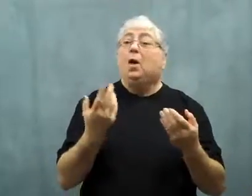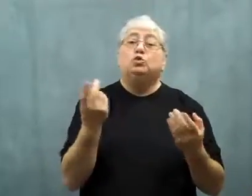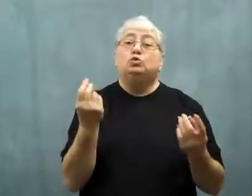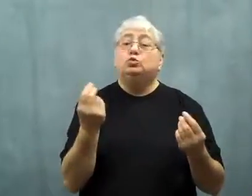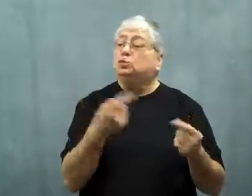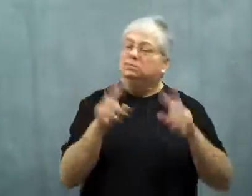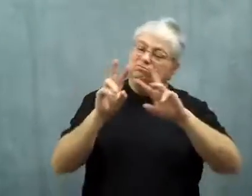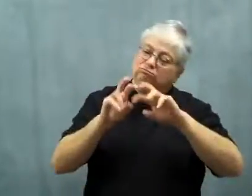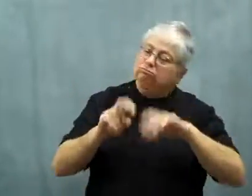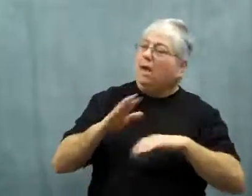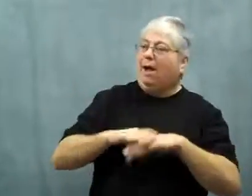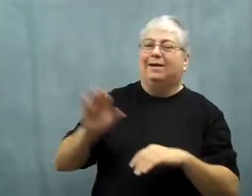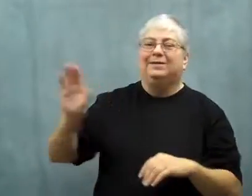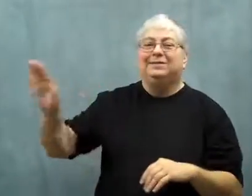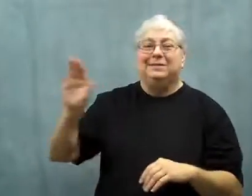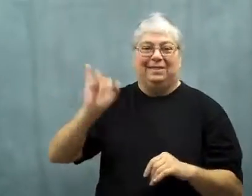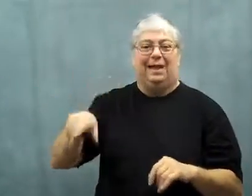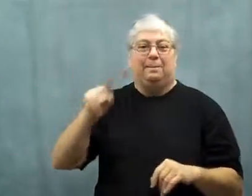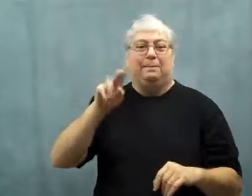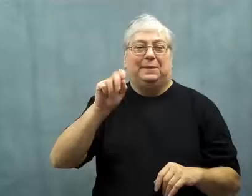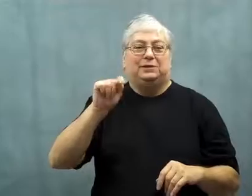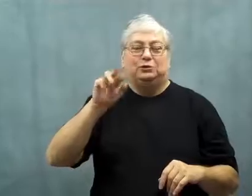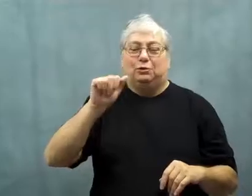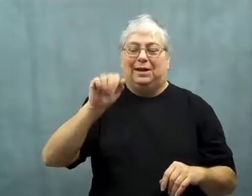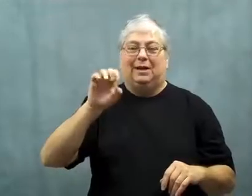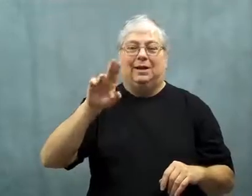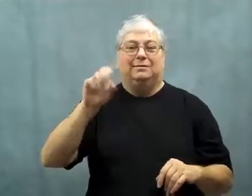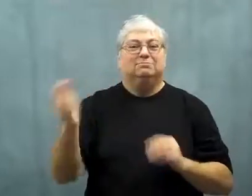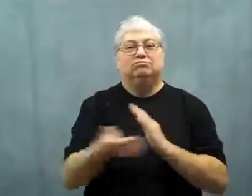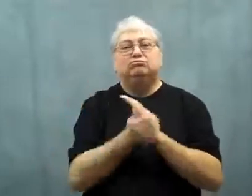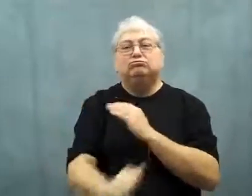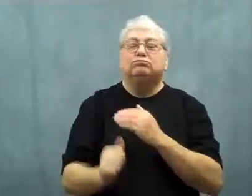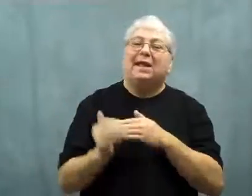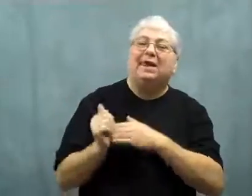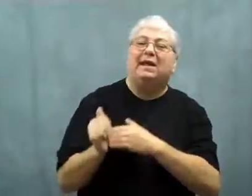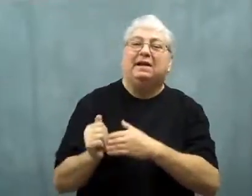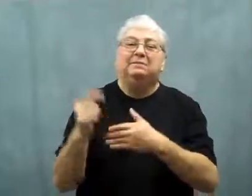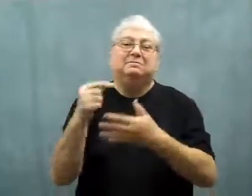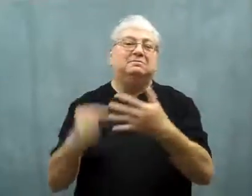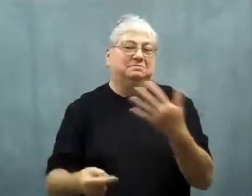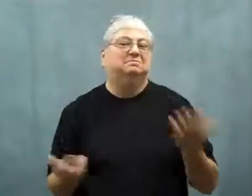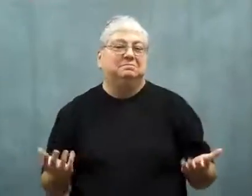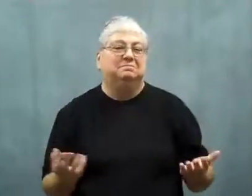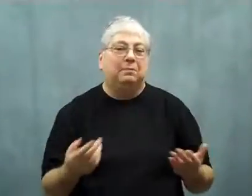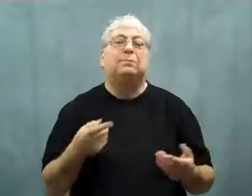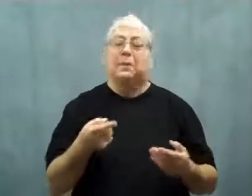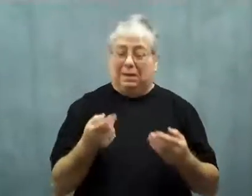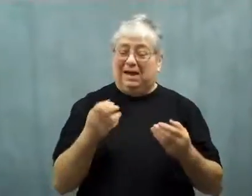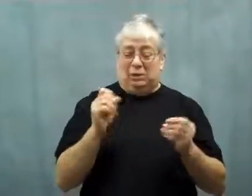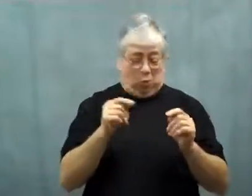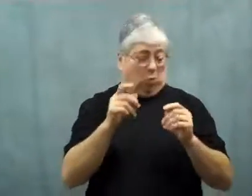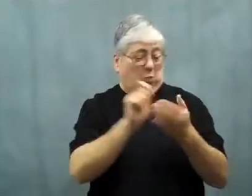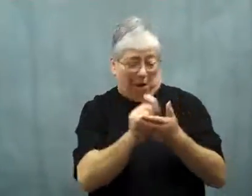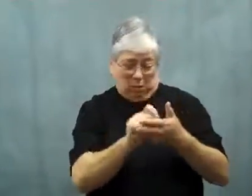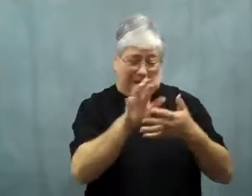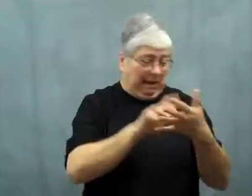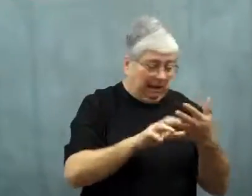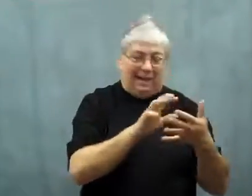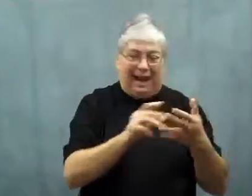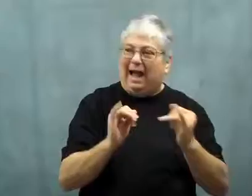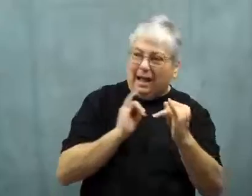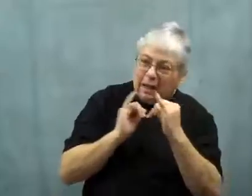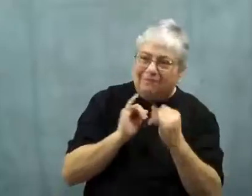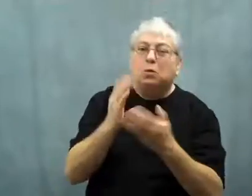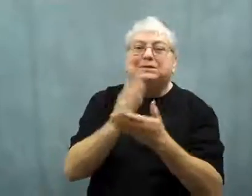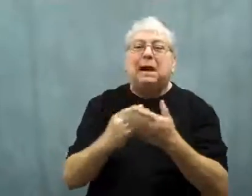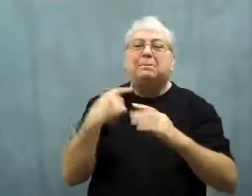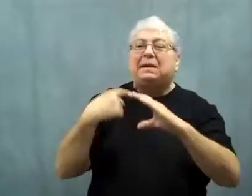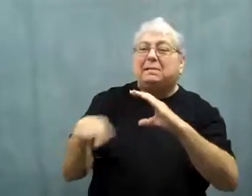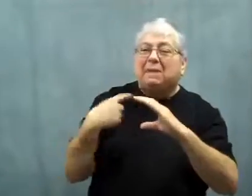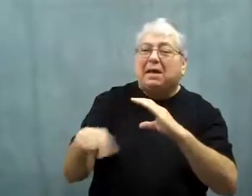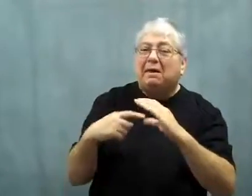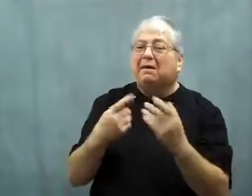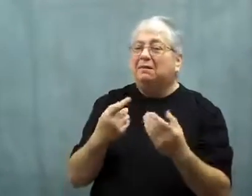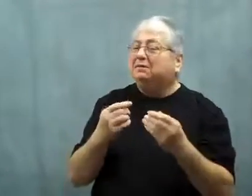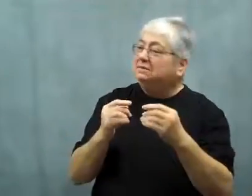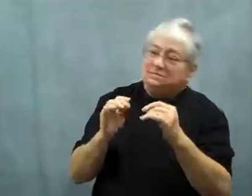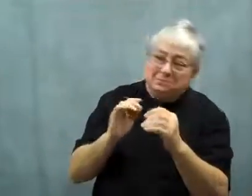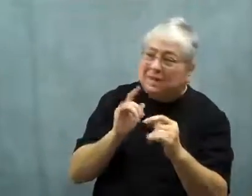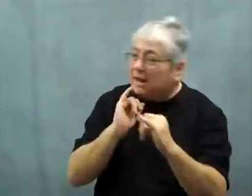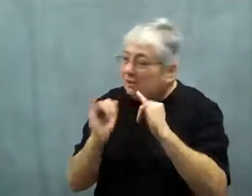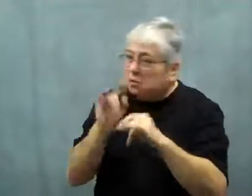It was on Petraeus' leadership skills.